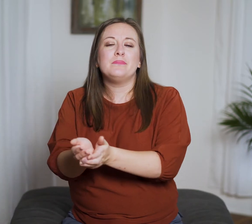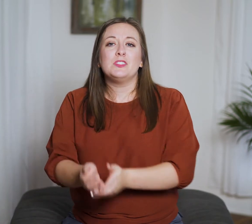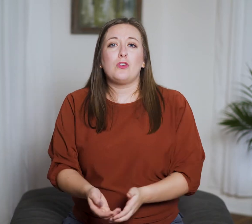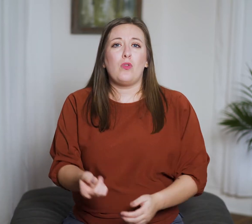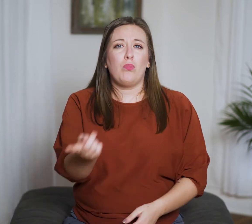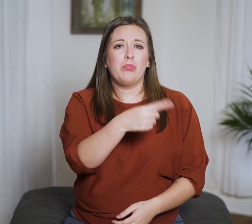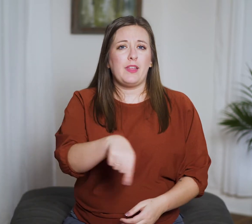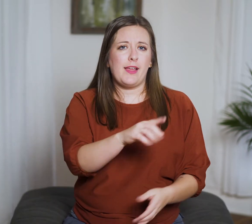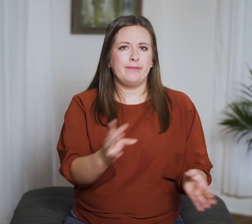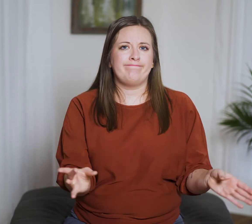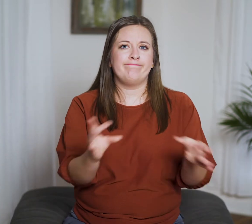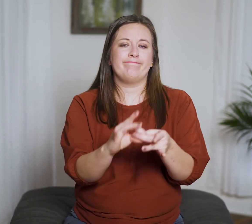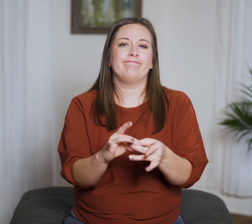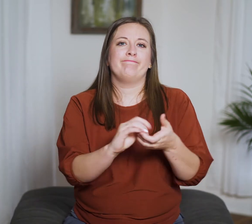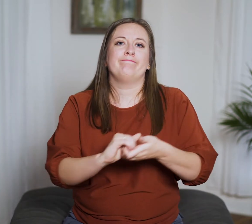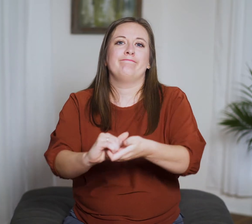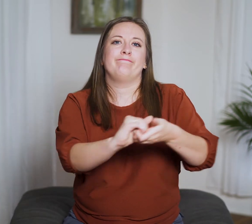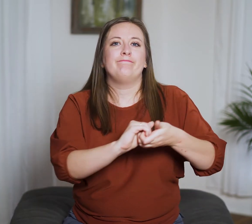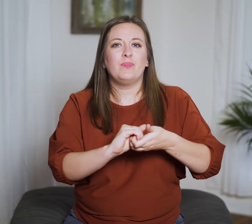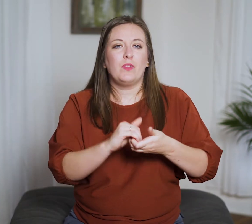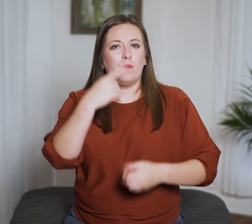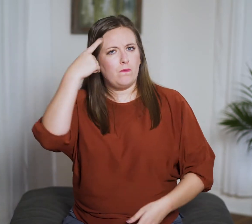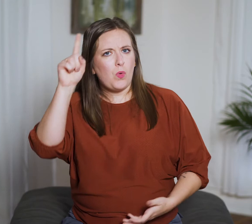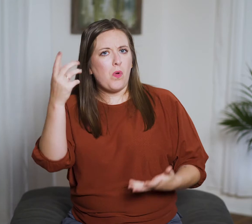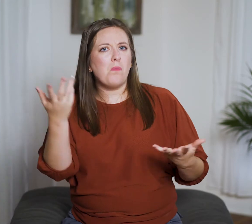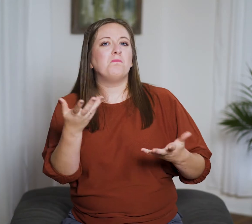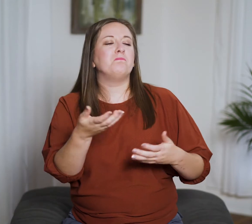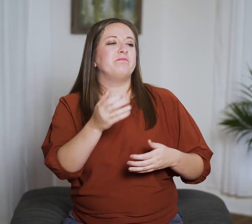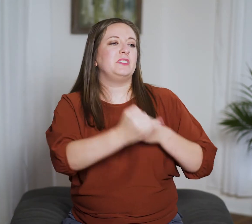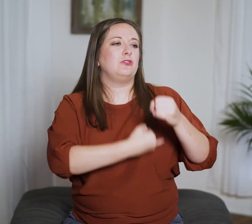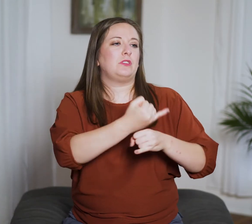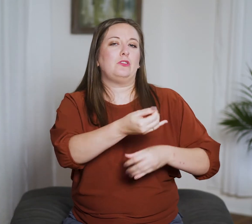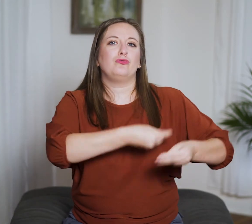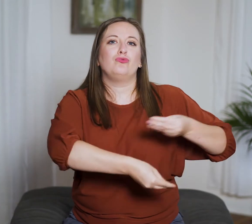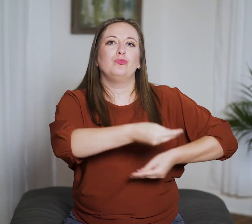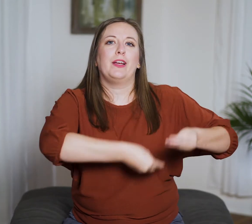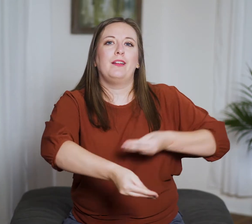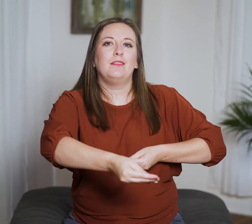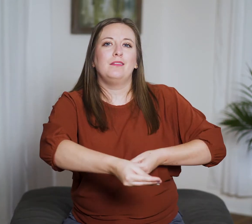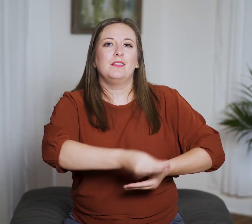and they join forces to go do some international trade.